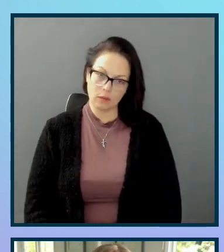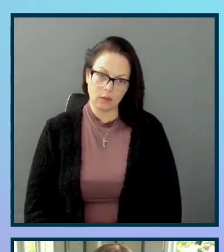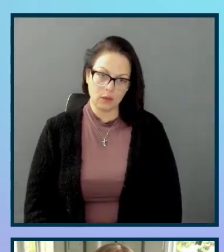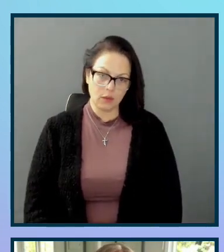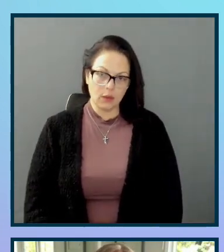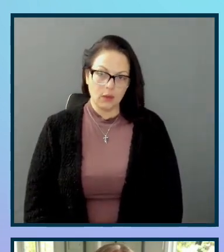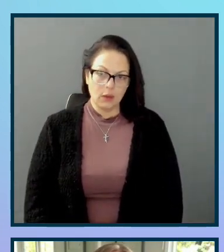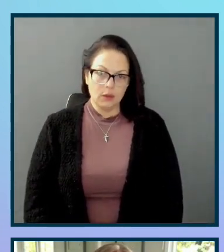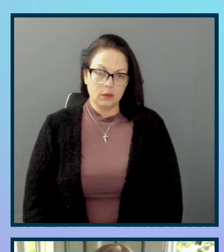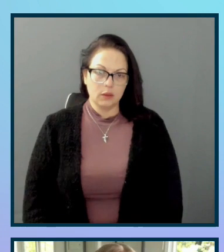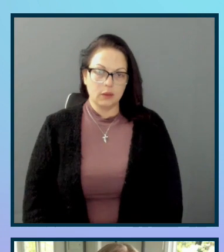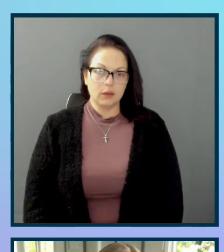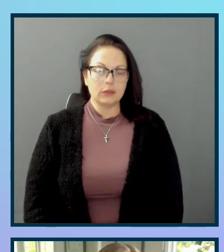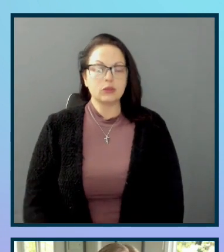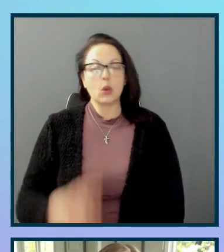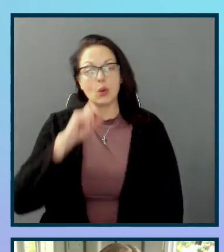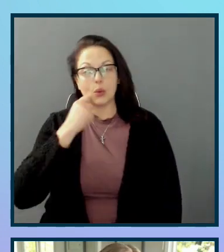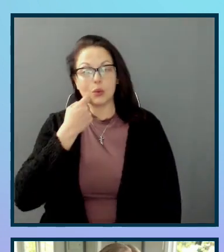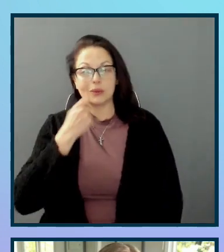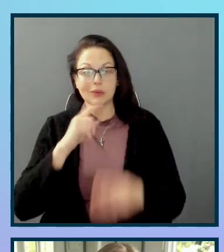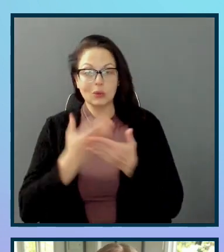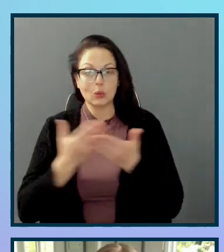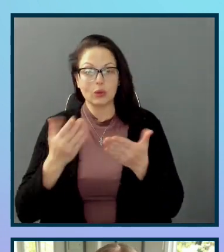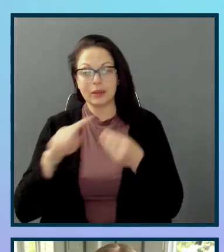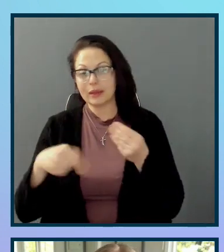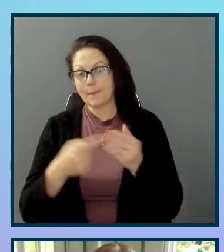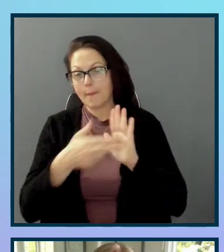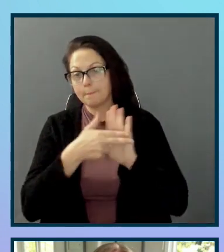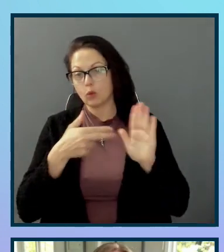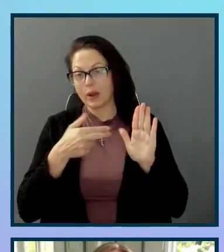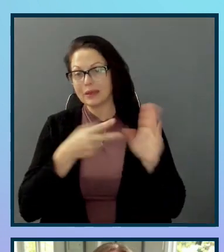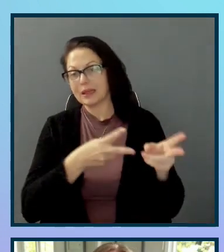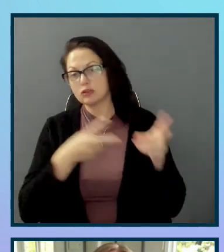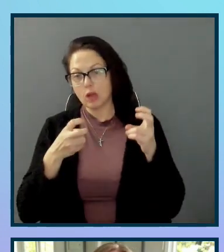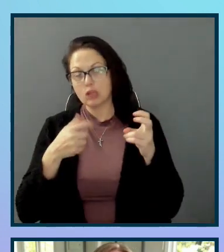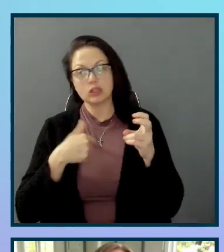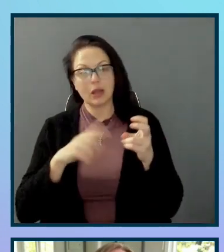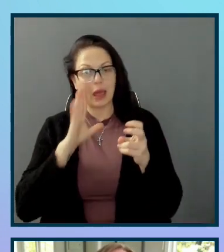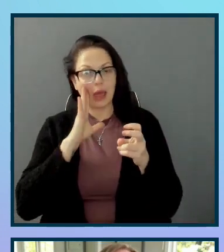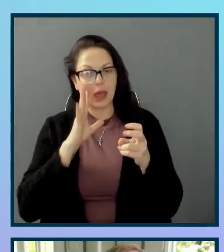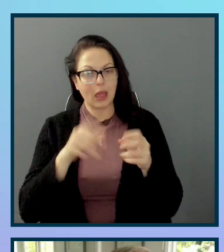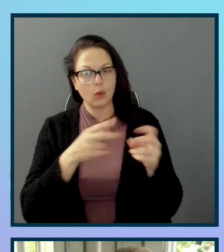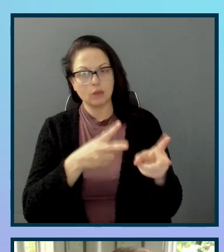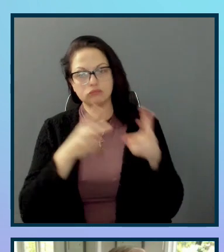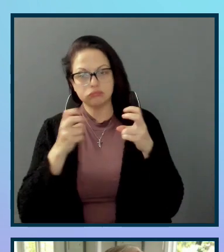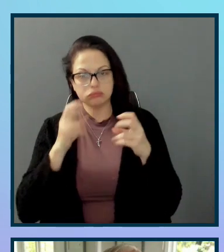and our branded abstraction is, I'm gonna pull in the shots that we did.